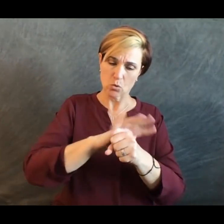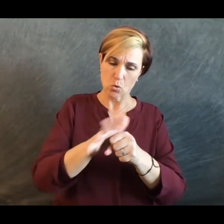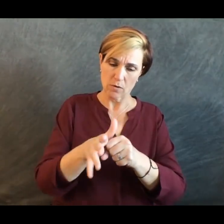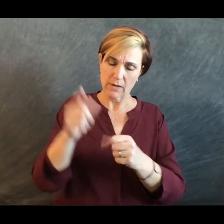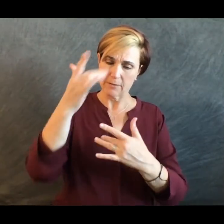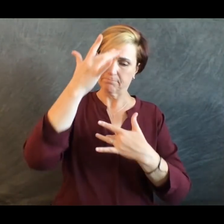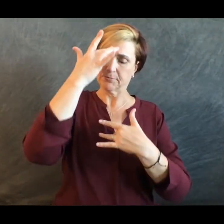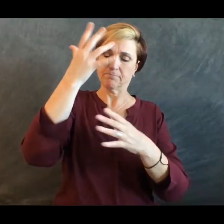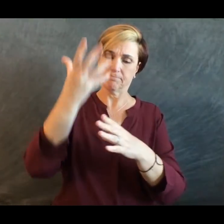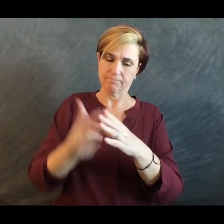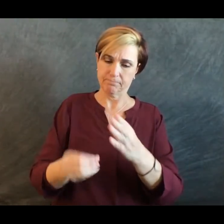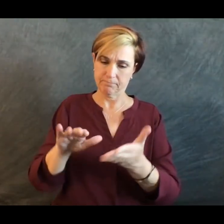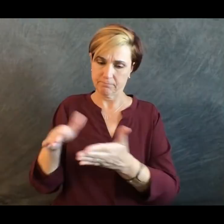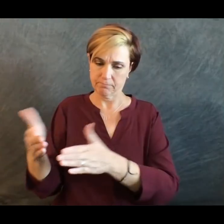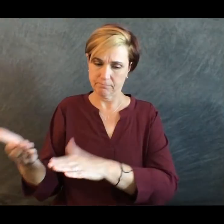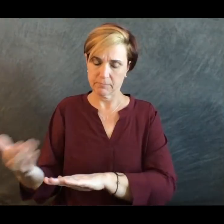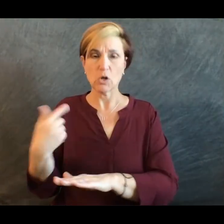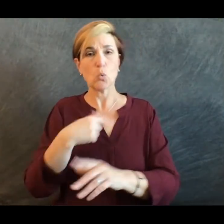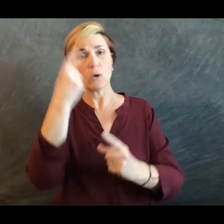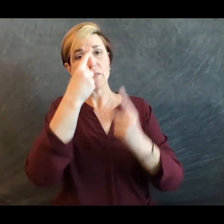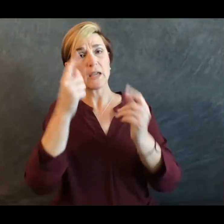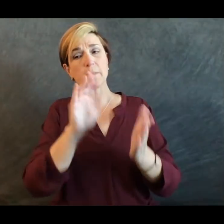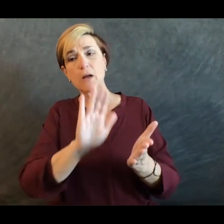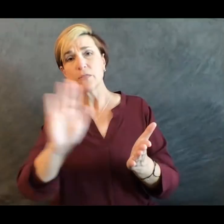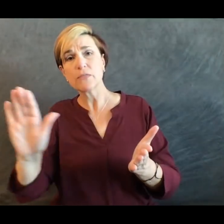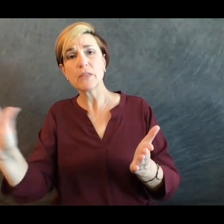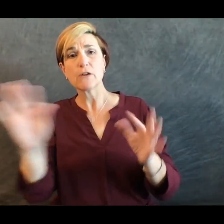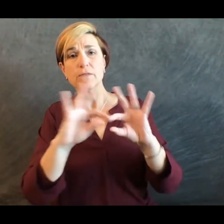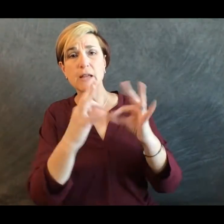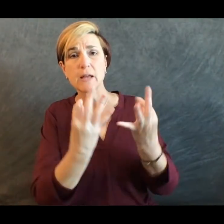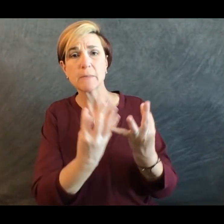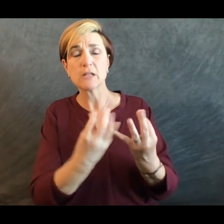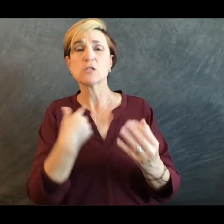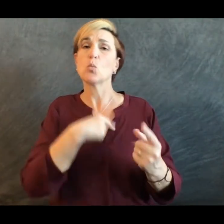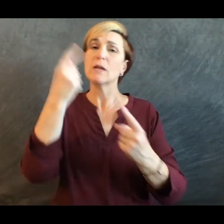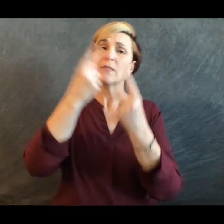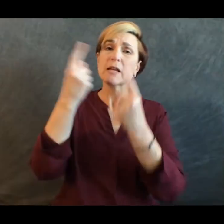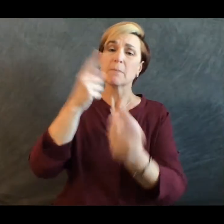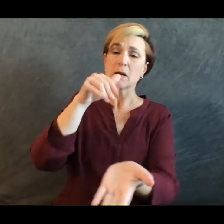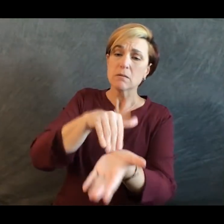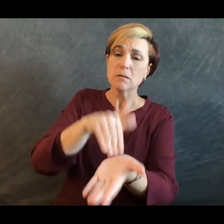our dedicated health care workers and our first responders and we do well on